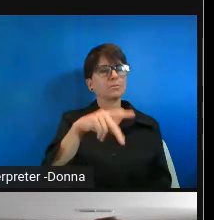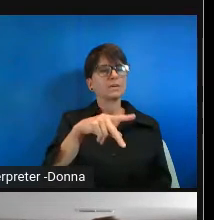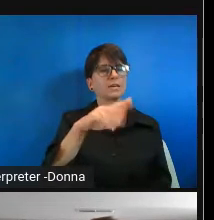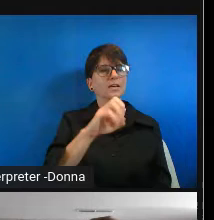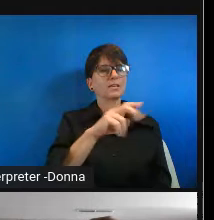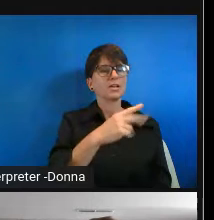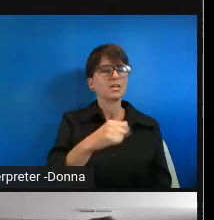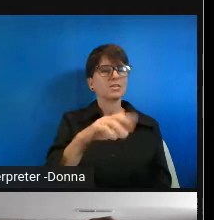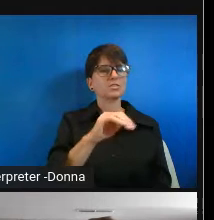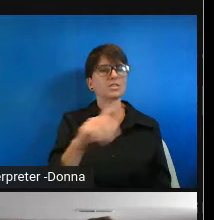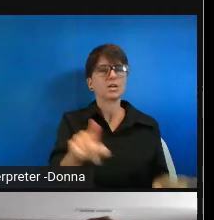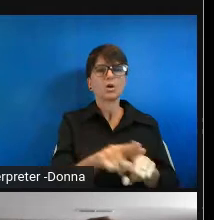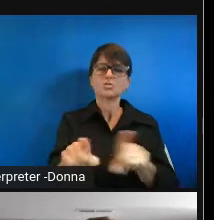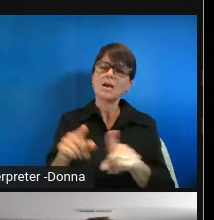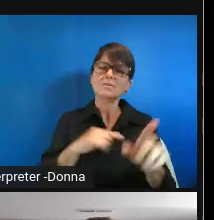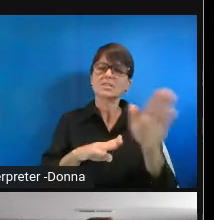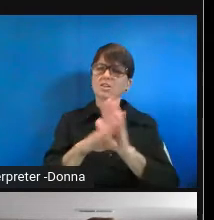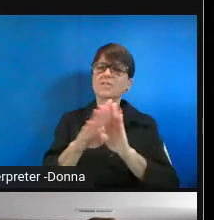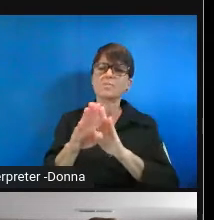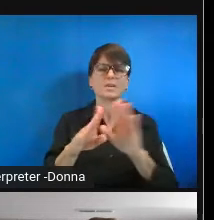in a variety of WordPress-centric agencies.